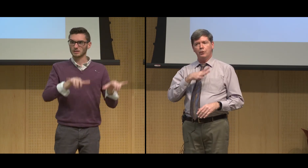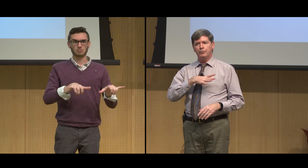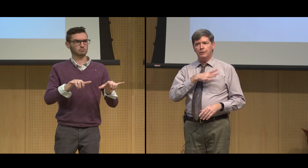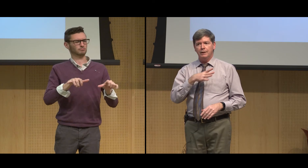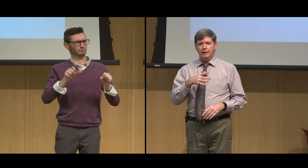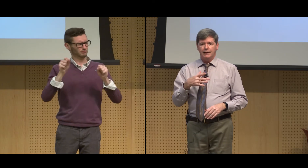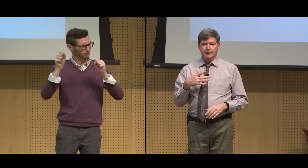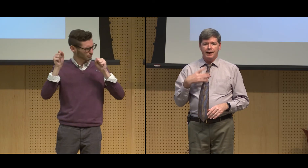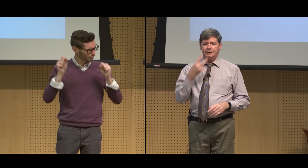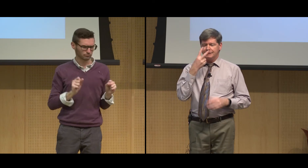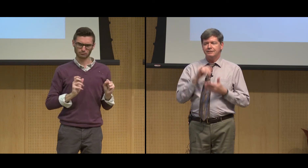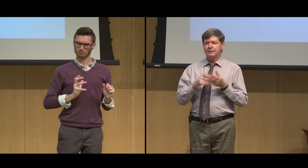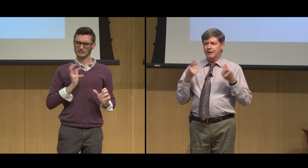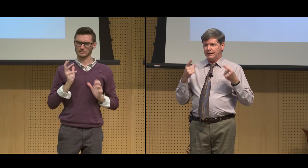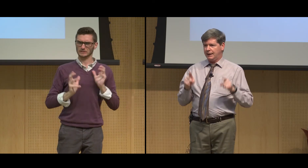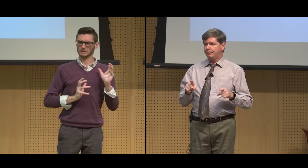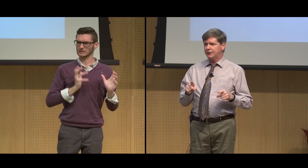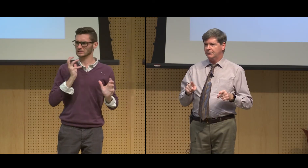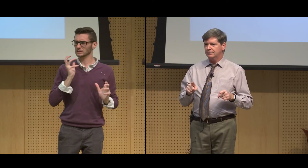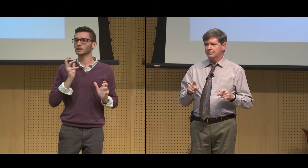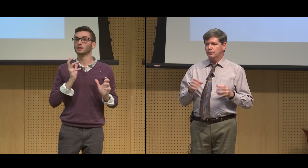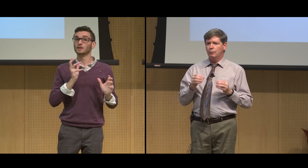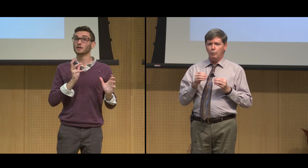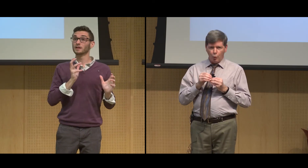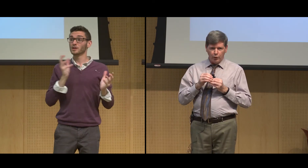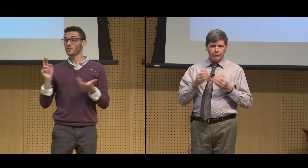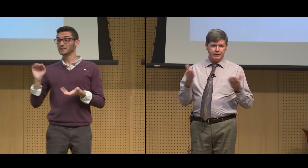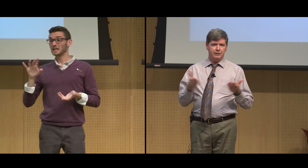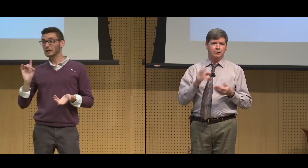and I'd like to see that happen more here at NTID